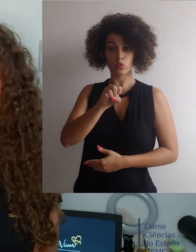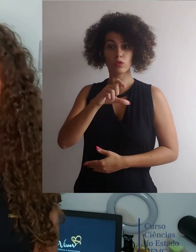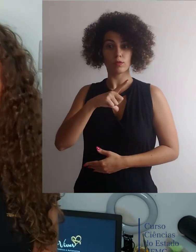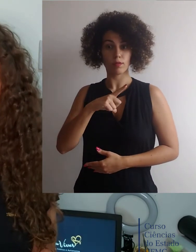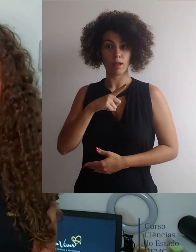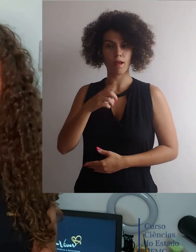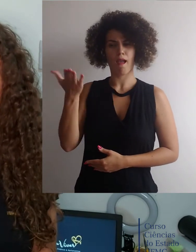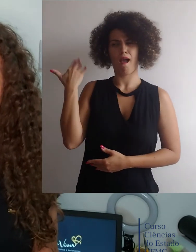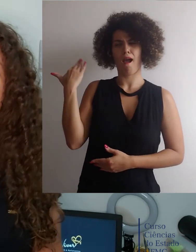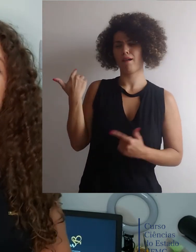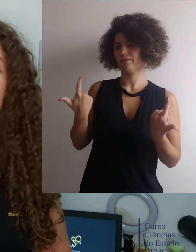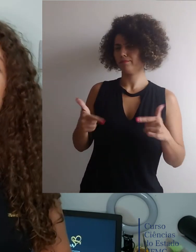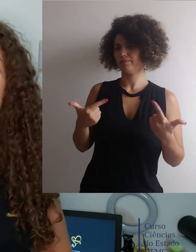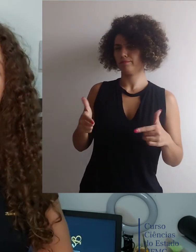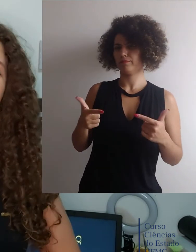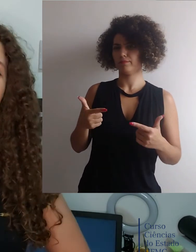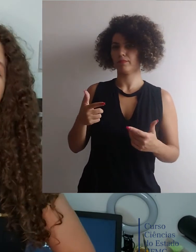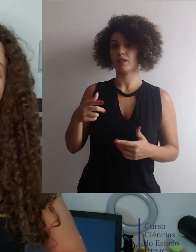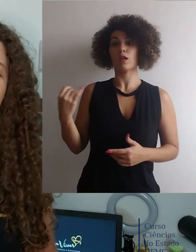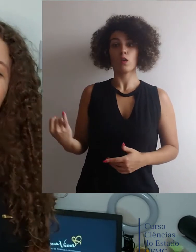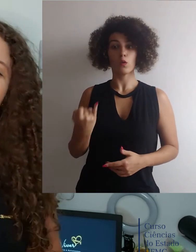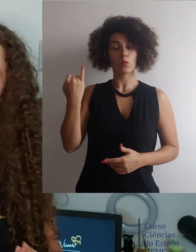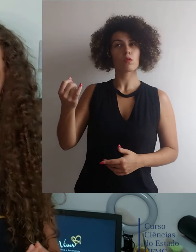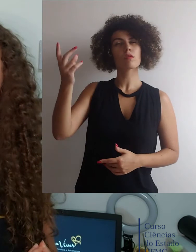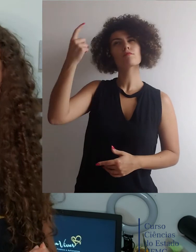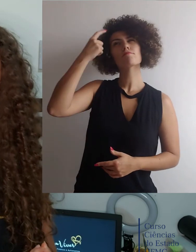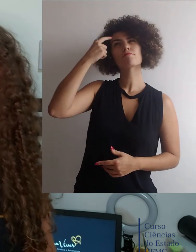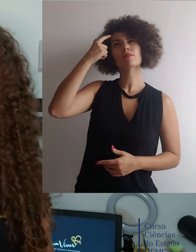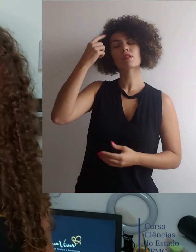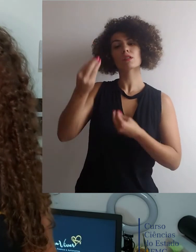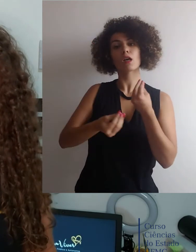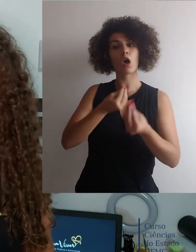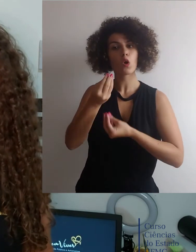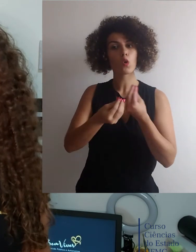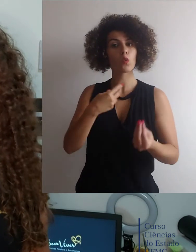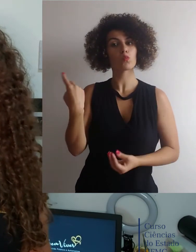we see it today in the SUS. So, it is important for us to always reflect on